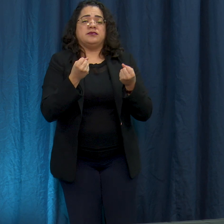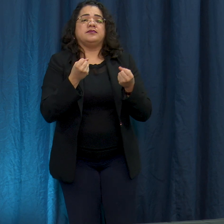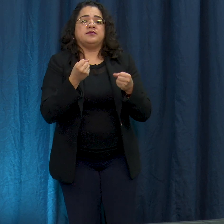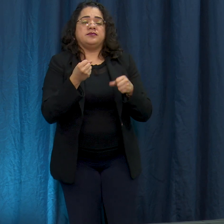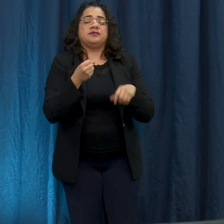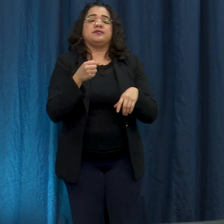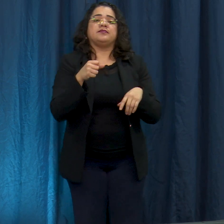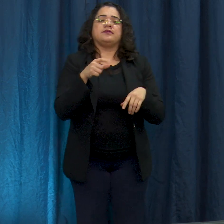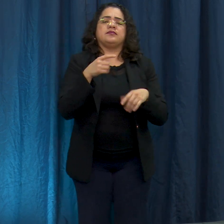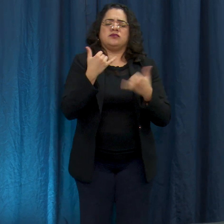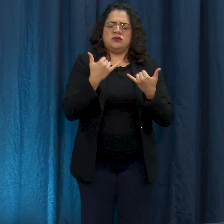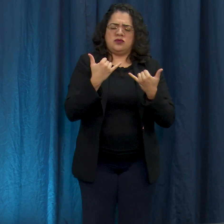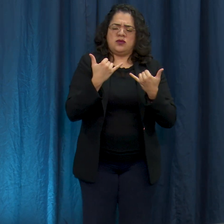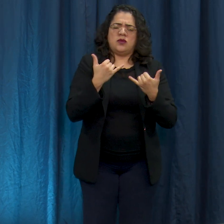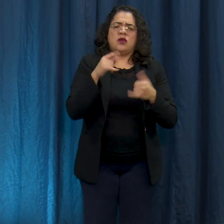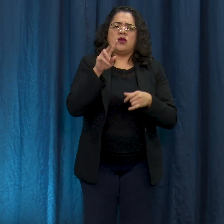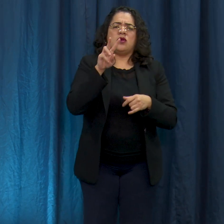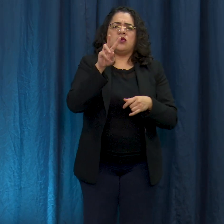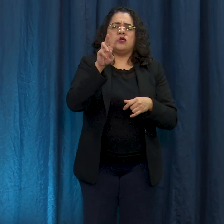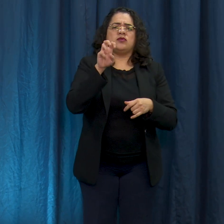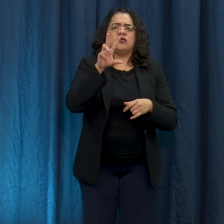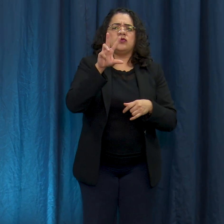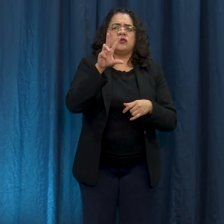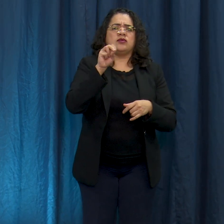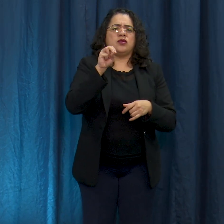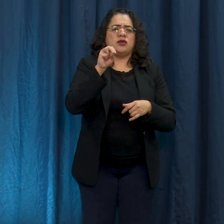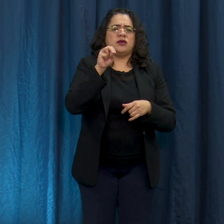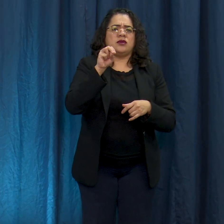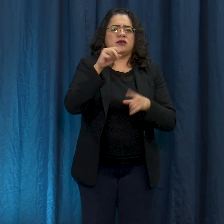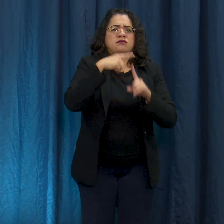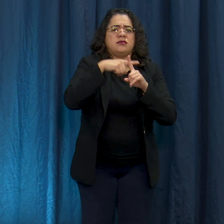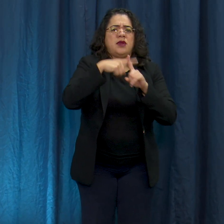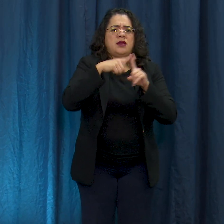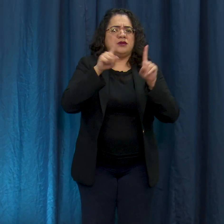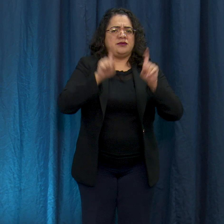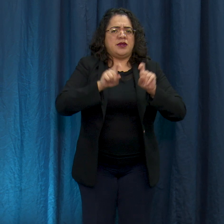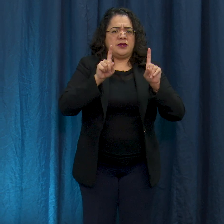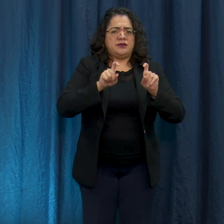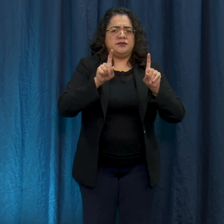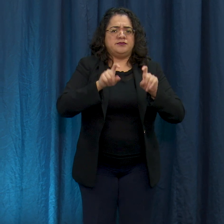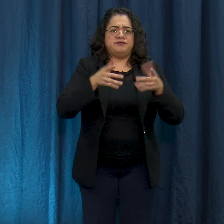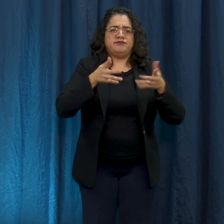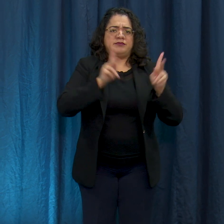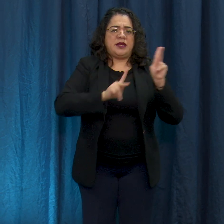Todd odo cientos treinta casos positive owes x over D s in u avin de éstos dose